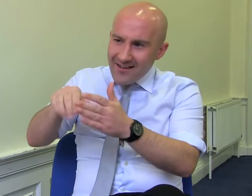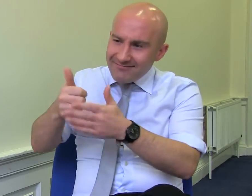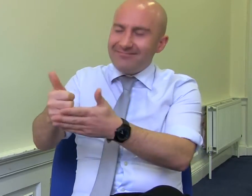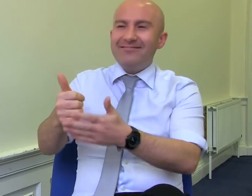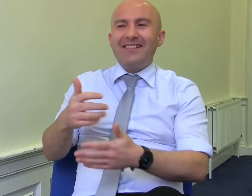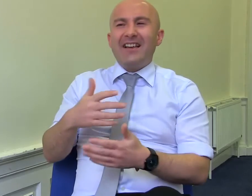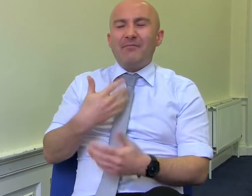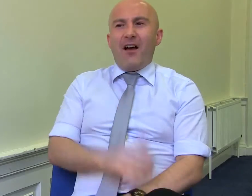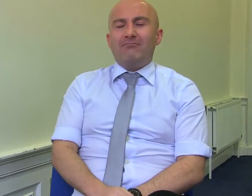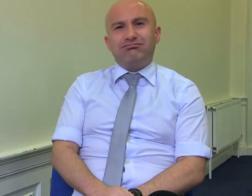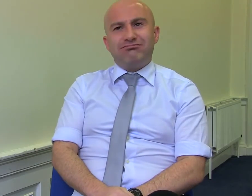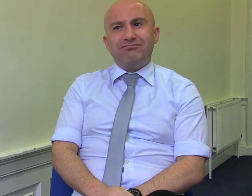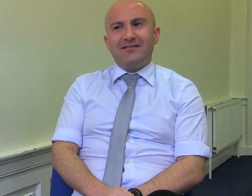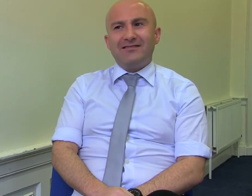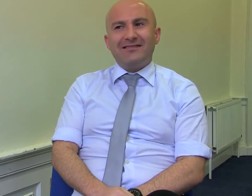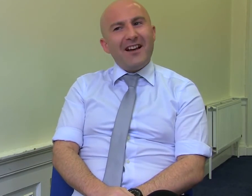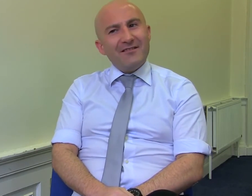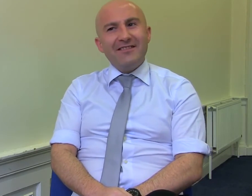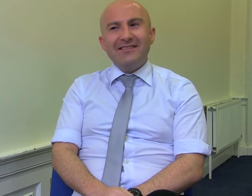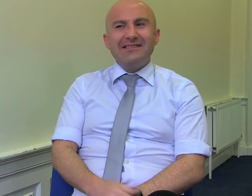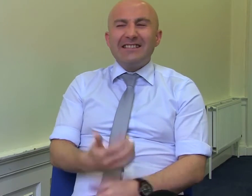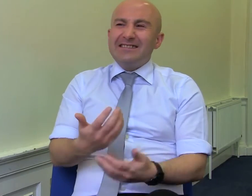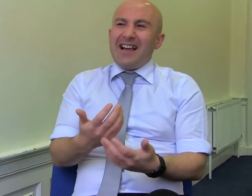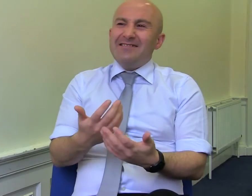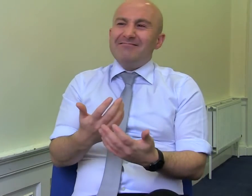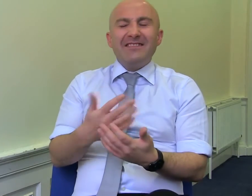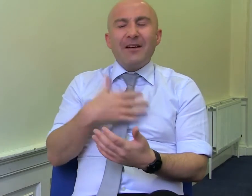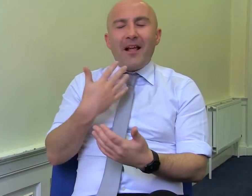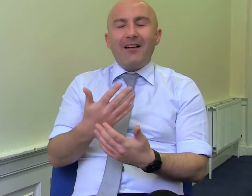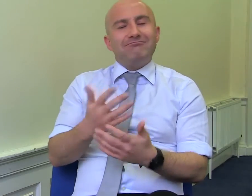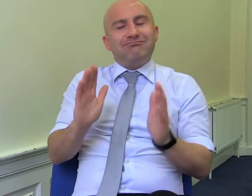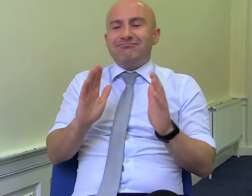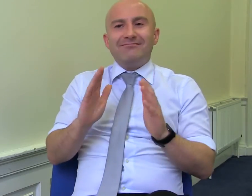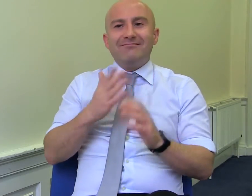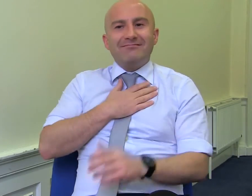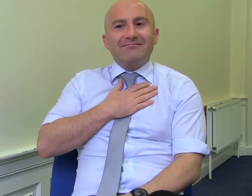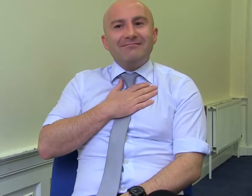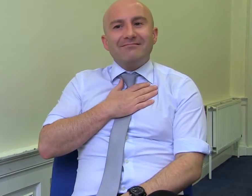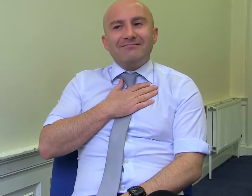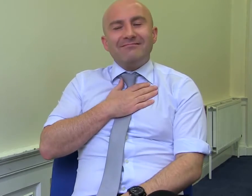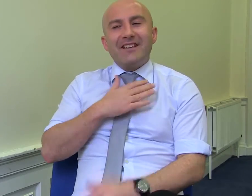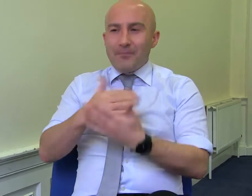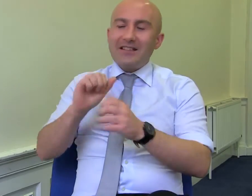yeah, that’s what touches me I think.